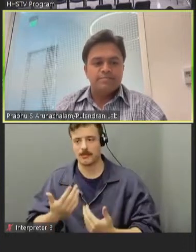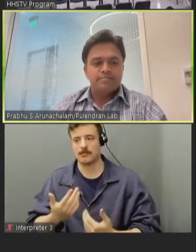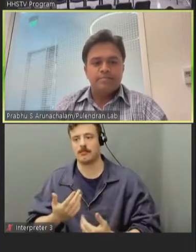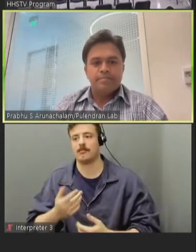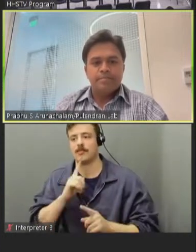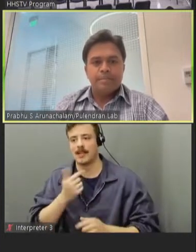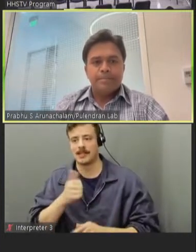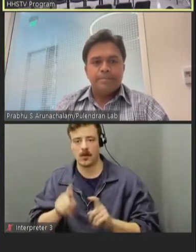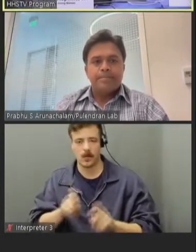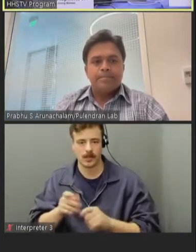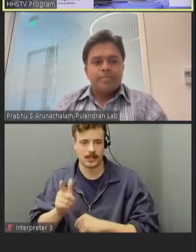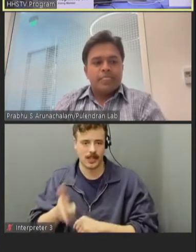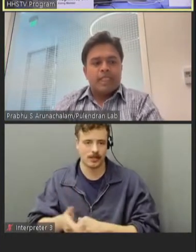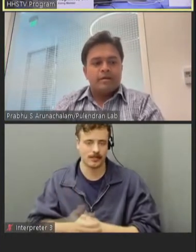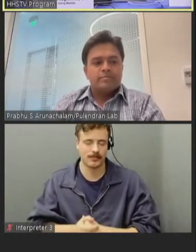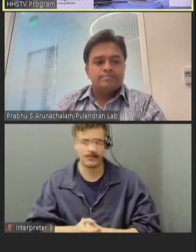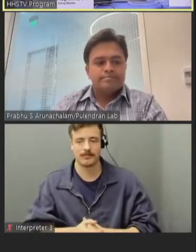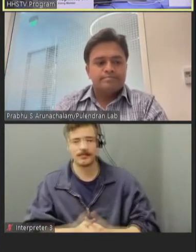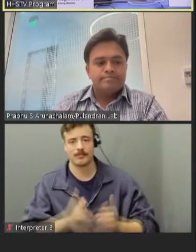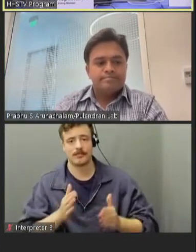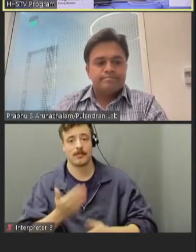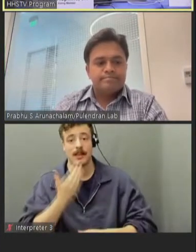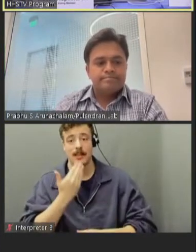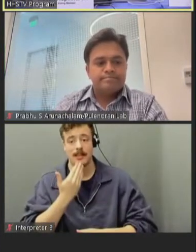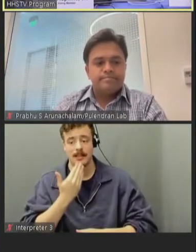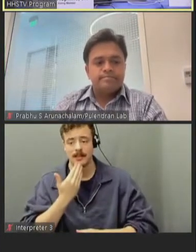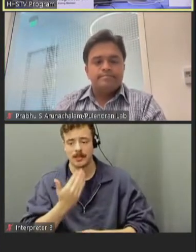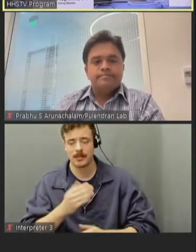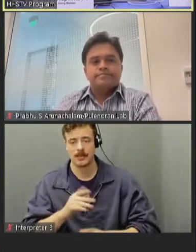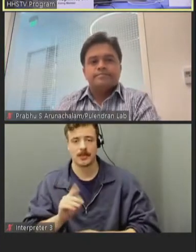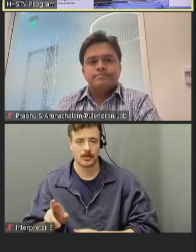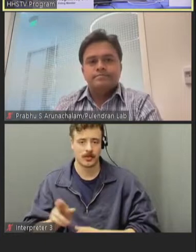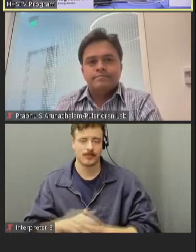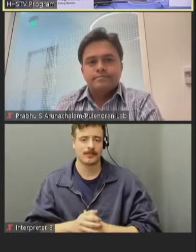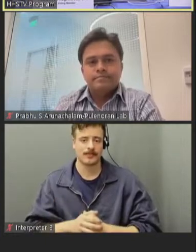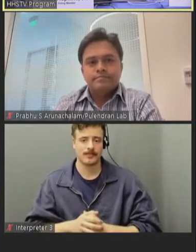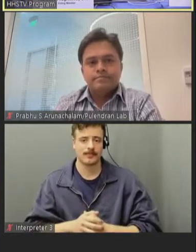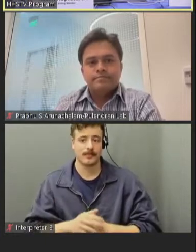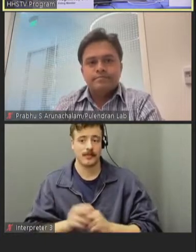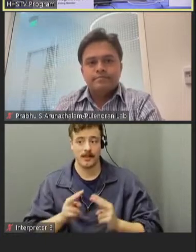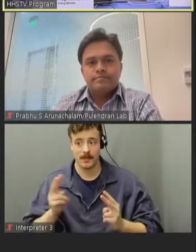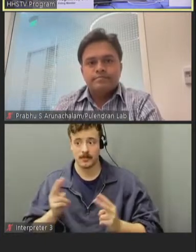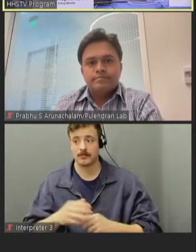Robert Hopkins: Thank you, Dr. Arunachalam. Very enlightening presentation. Our next